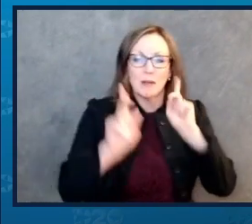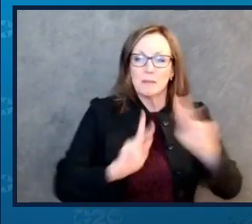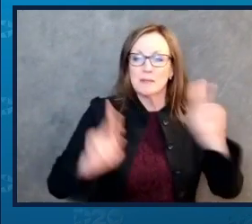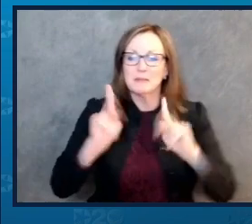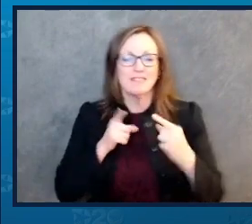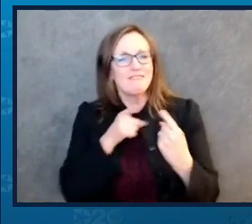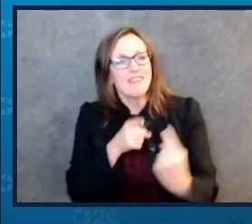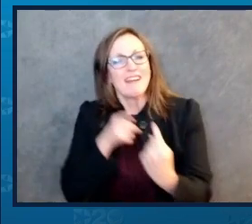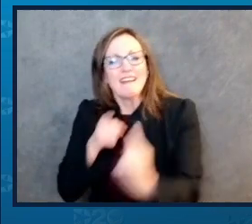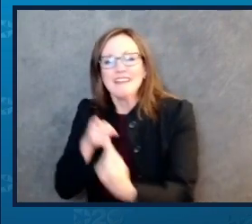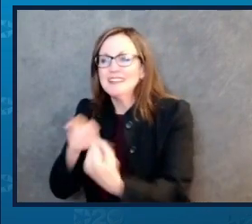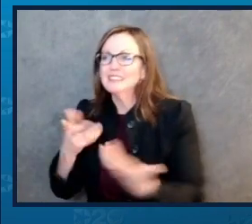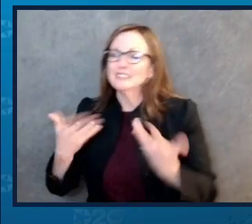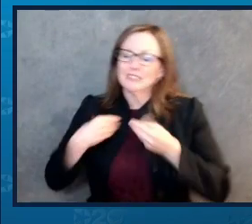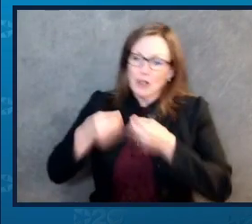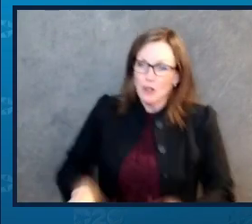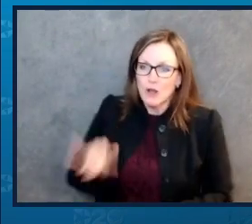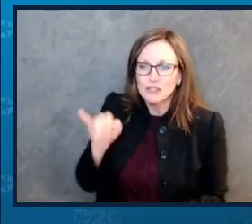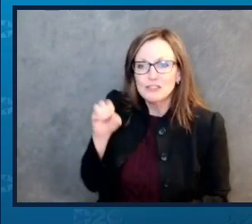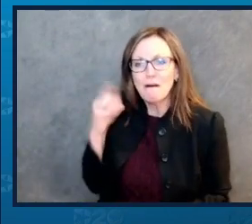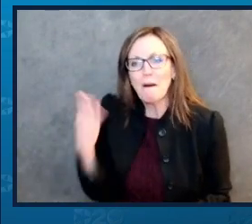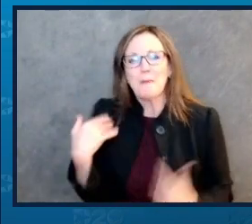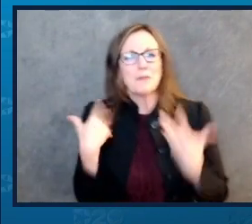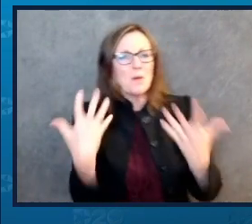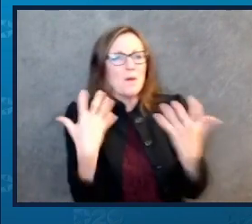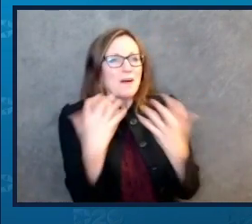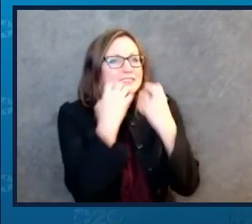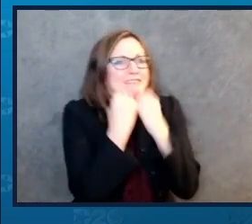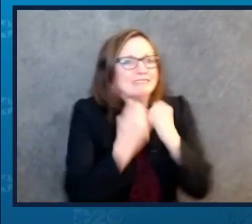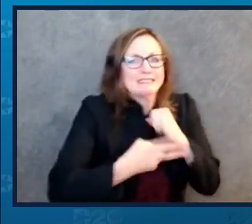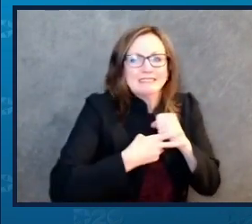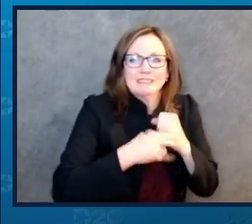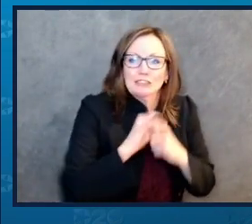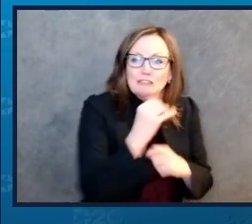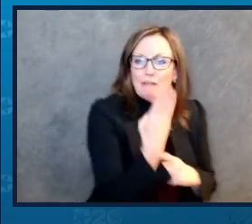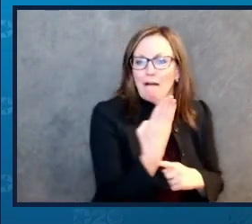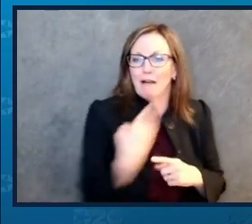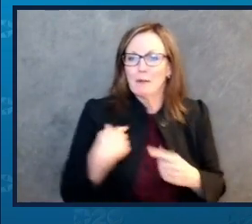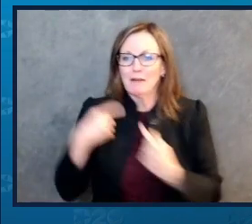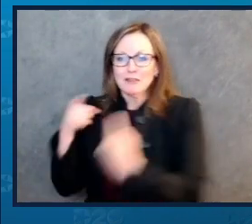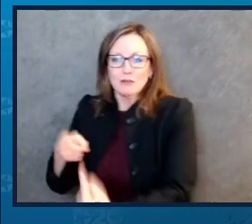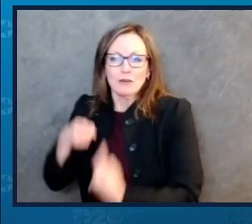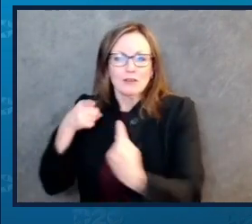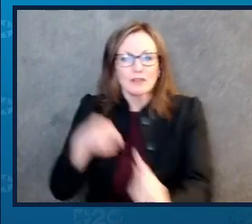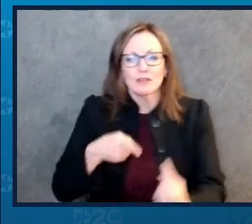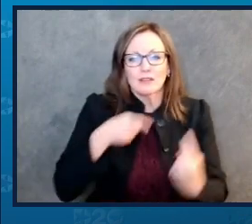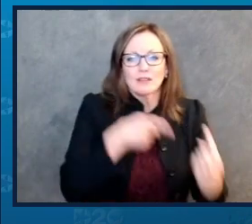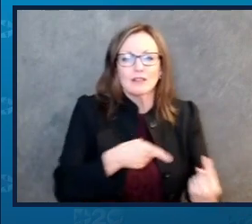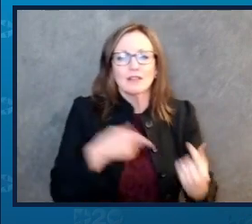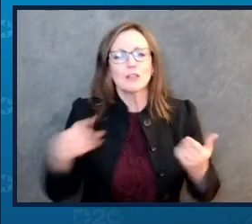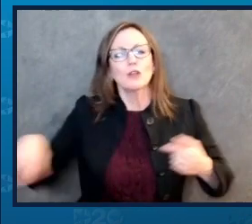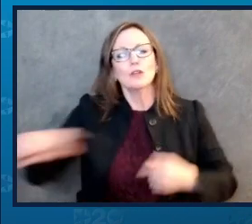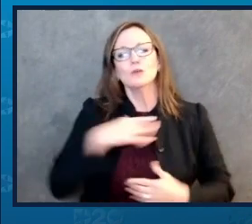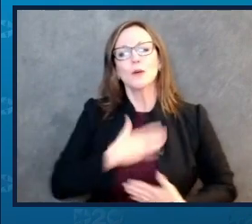TO FIND OUT HOW YOU CAN JOIN THAT EFFORT. PLEASE TEXT JOIN TO 30330 GET